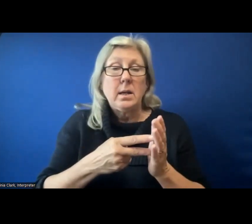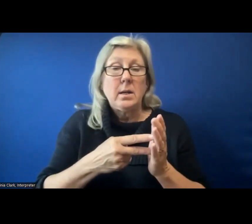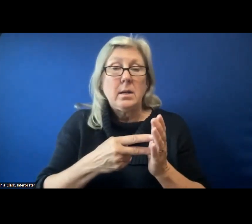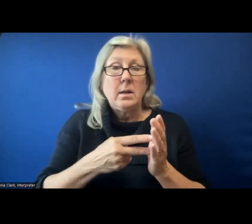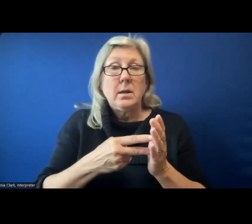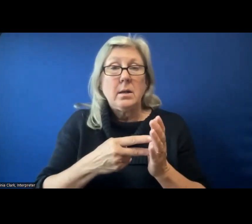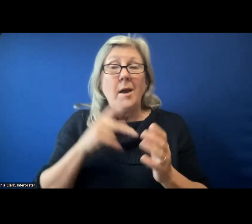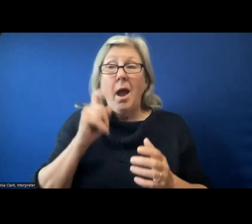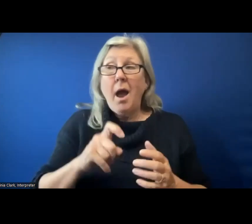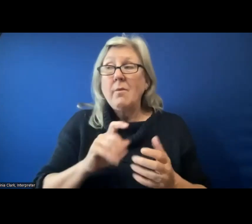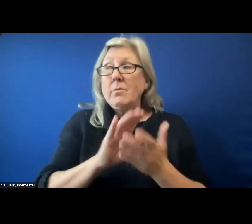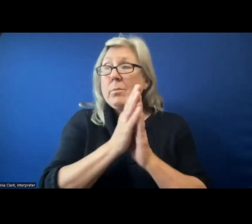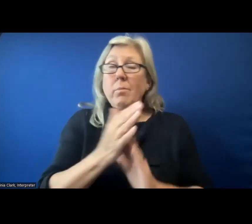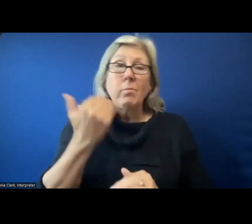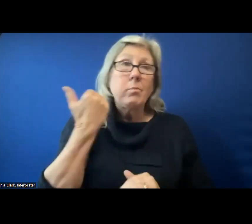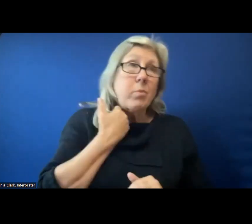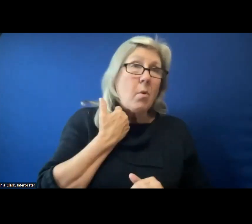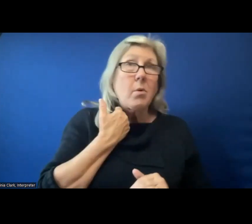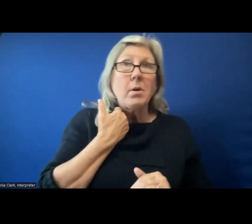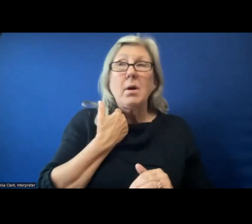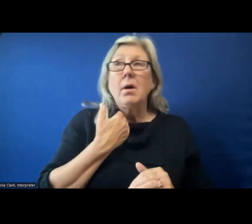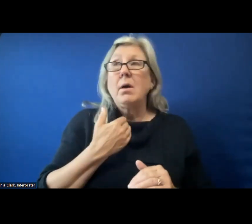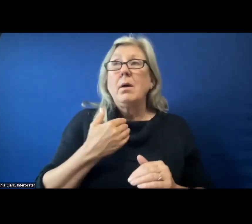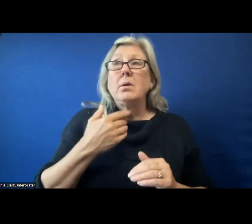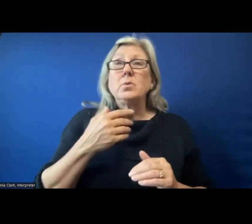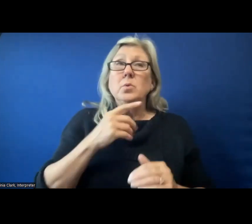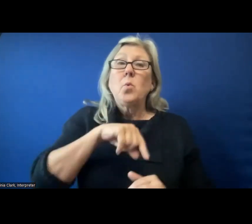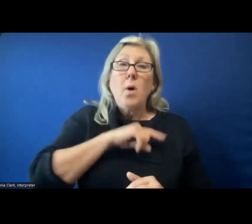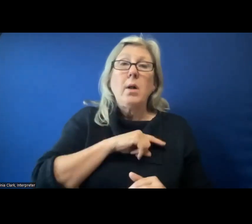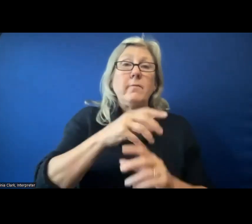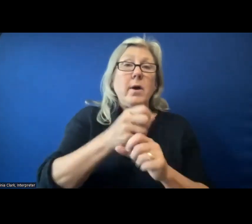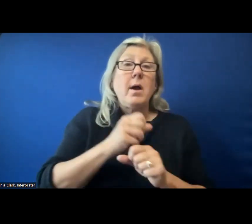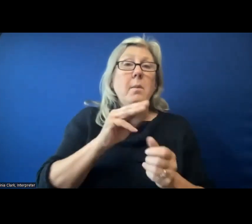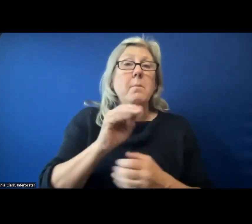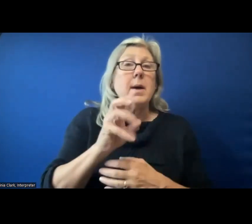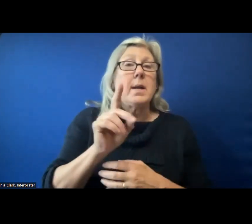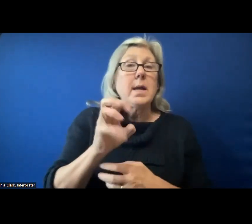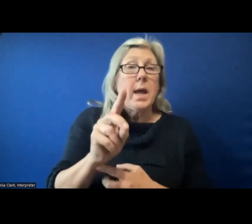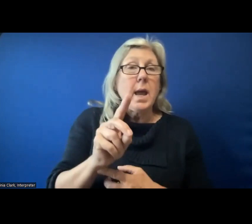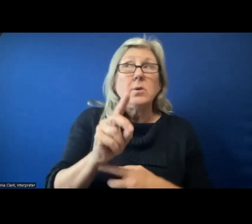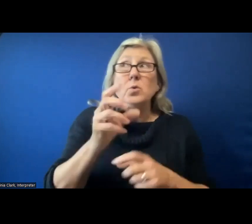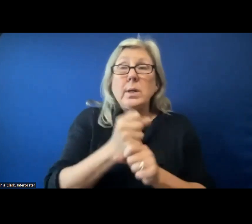yourself to qualify for Medicaid in order to get some assistance.